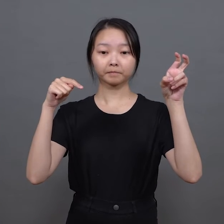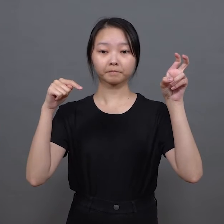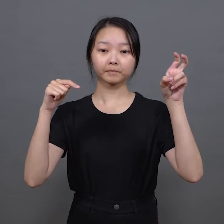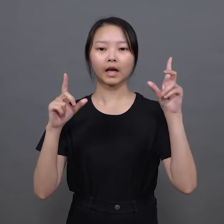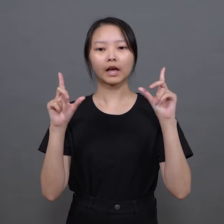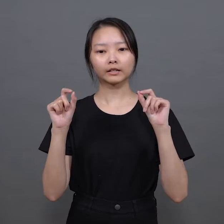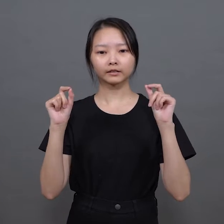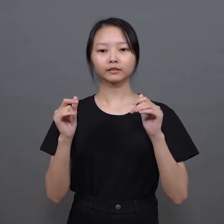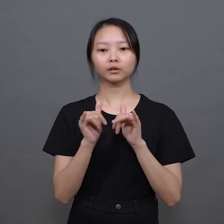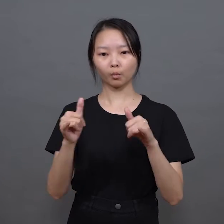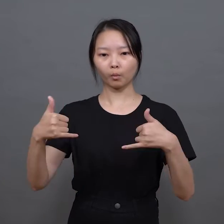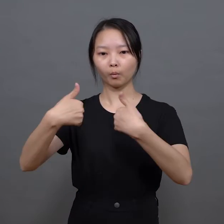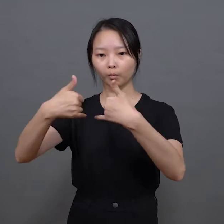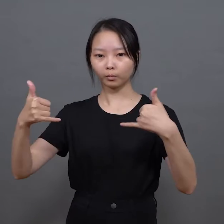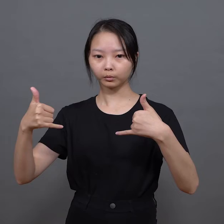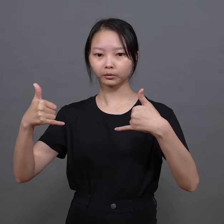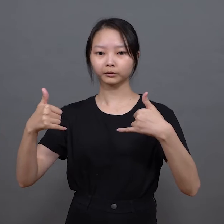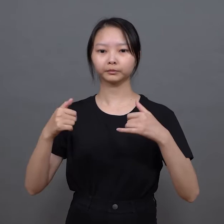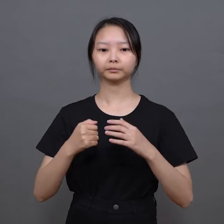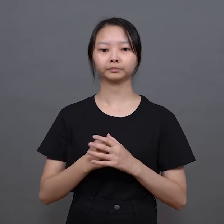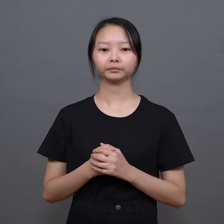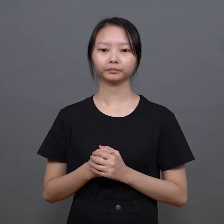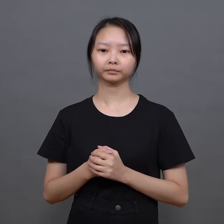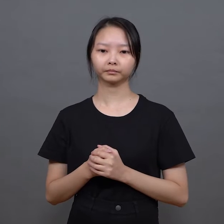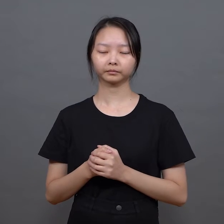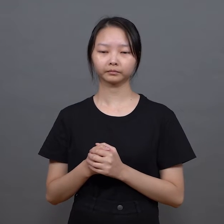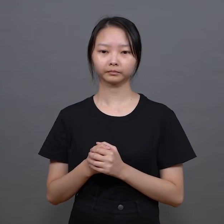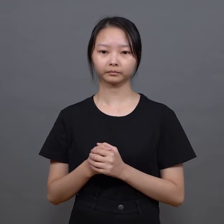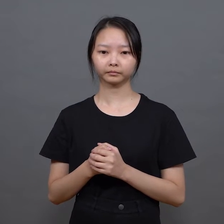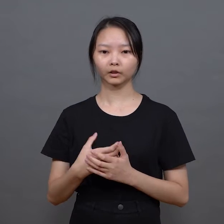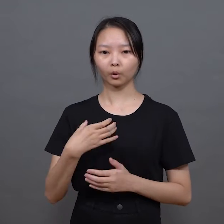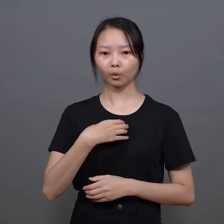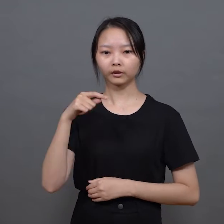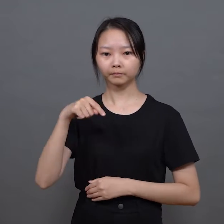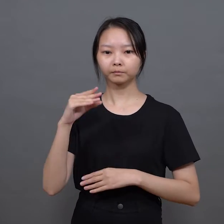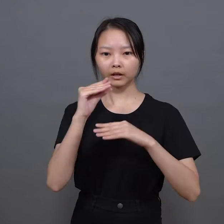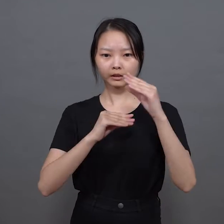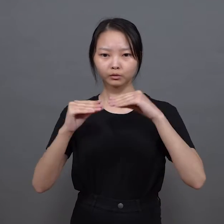The library should enlighten the parliament I wanted the building to be